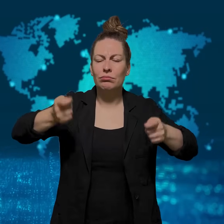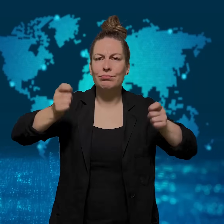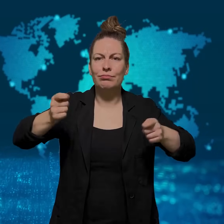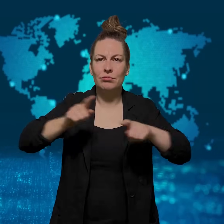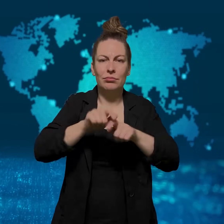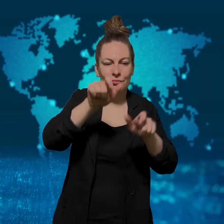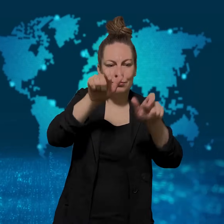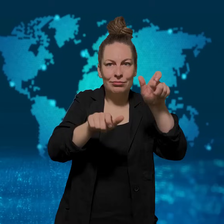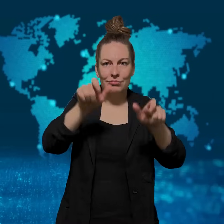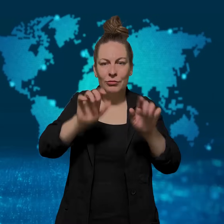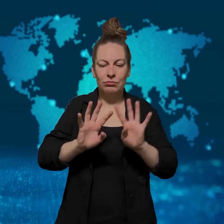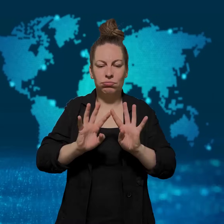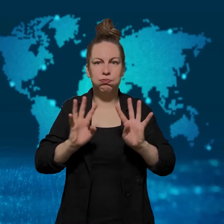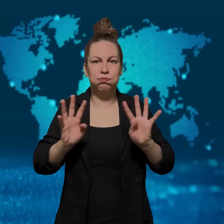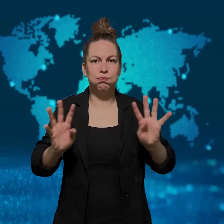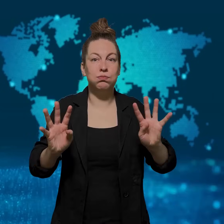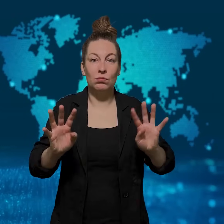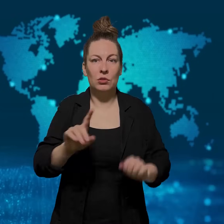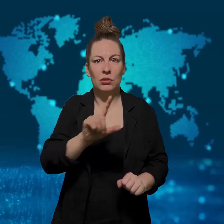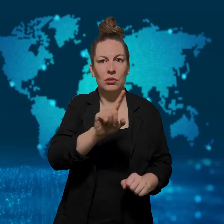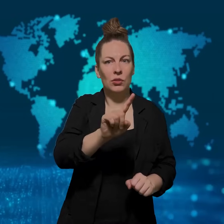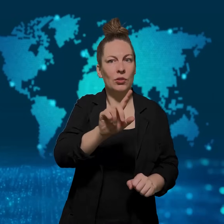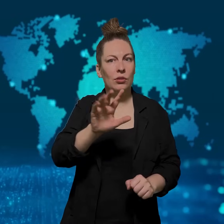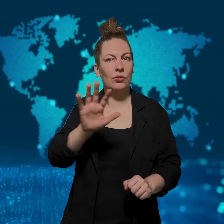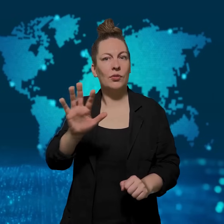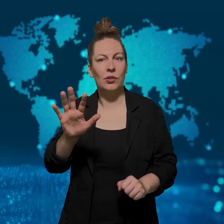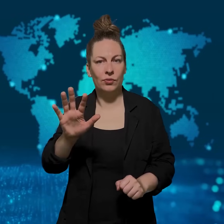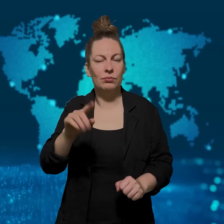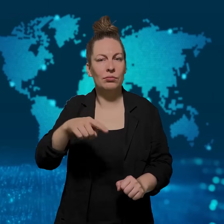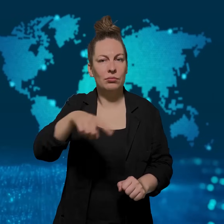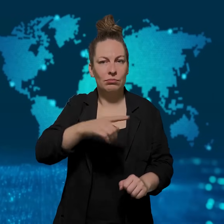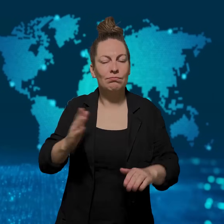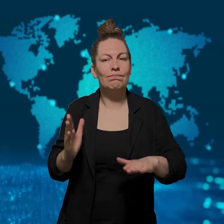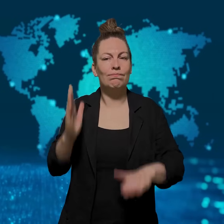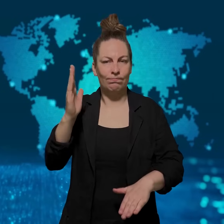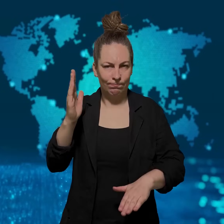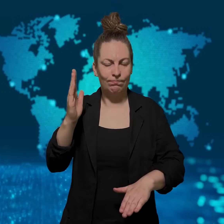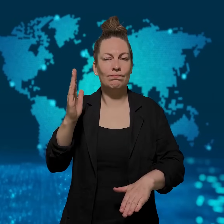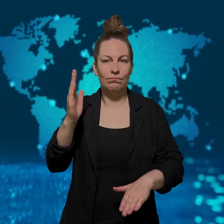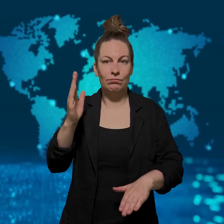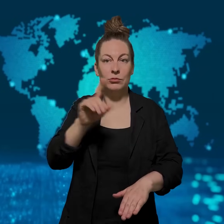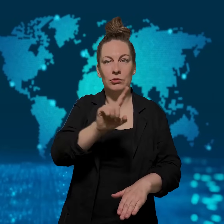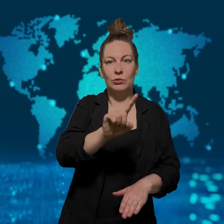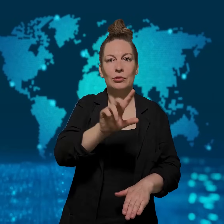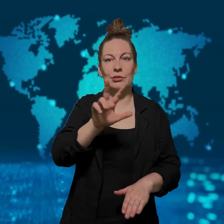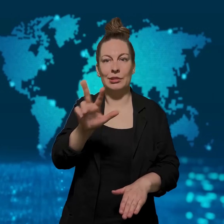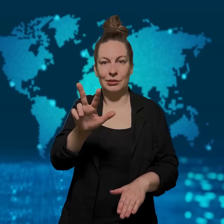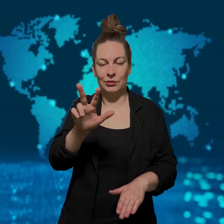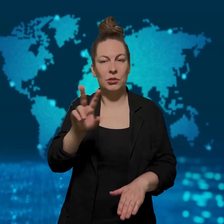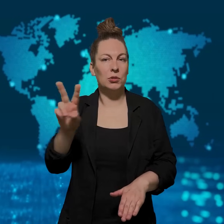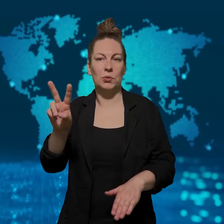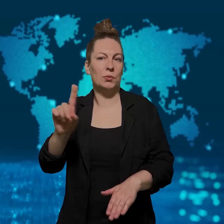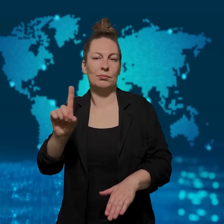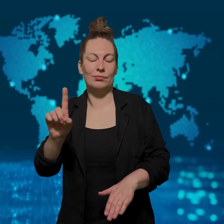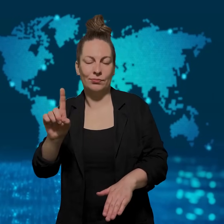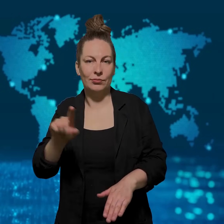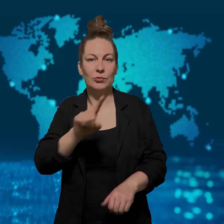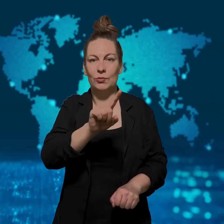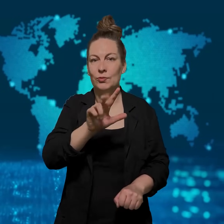13 of the 15 judges voted in favor of the order.